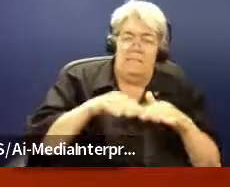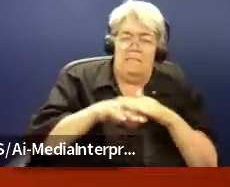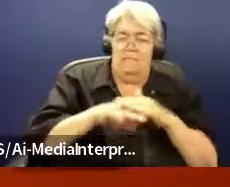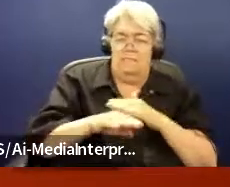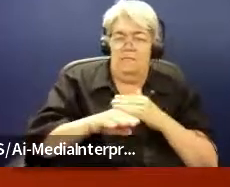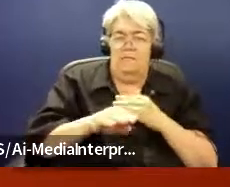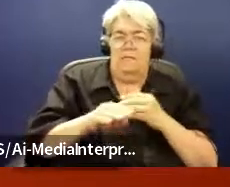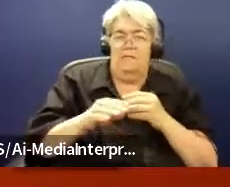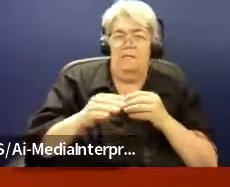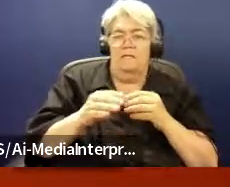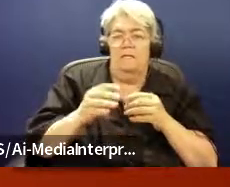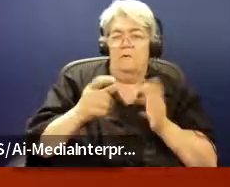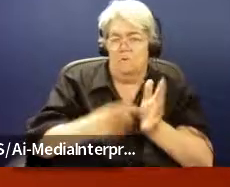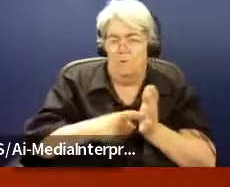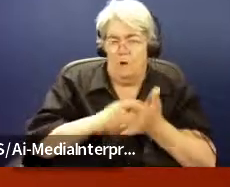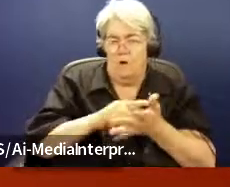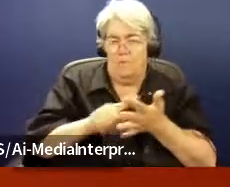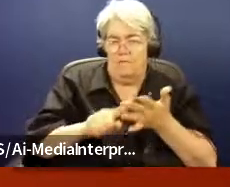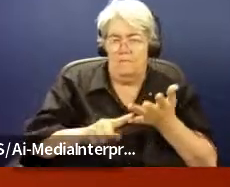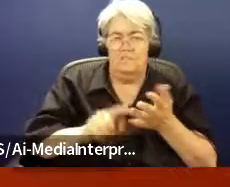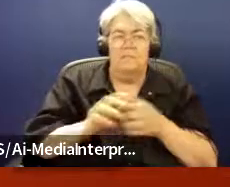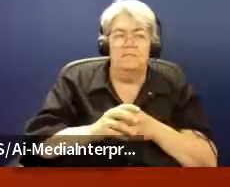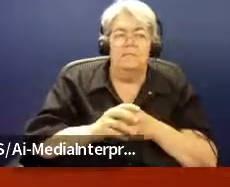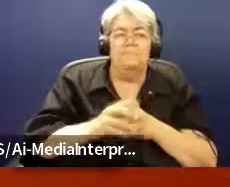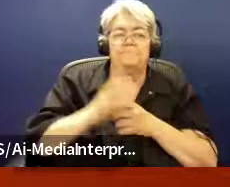works with accessible content. We got some basic accessibility requirements.